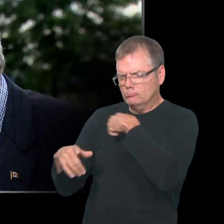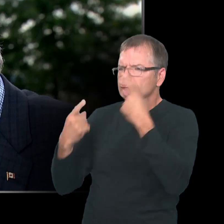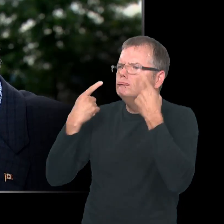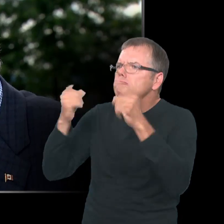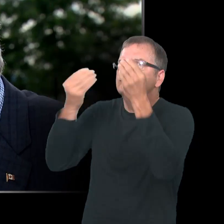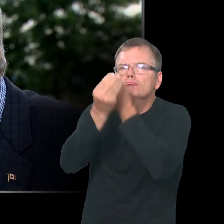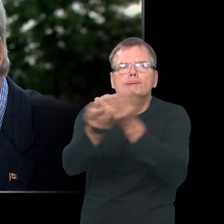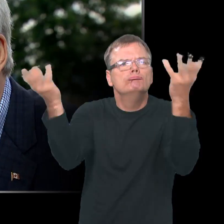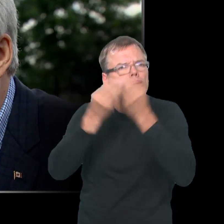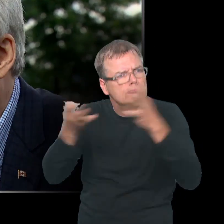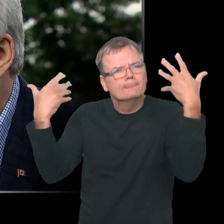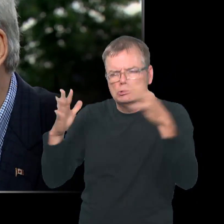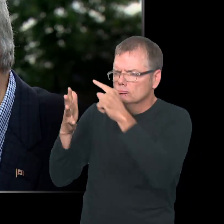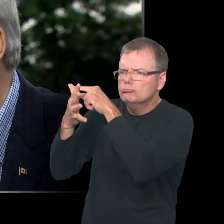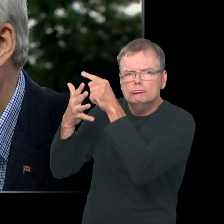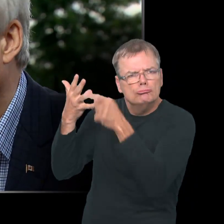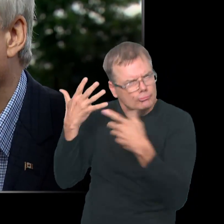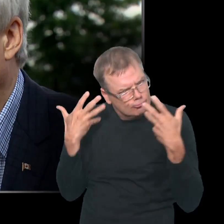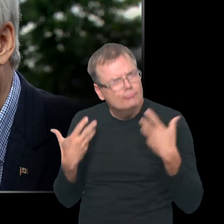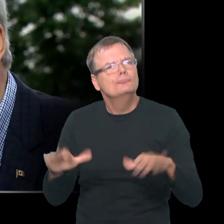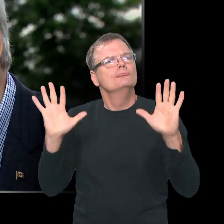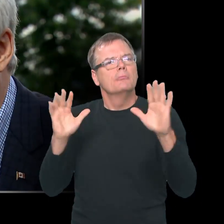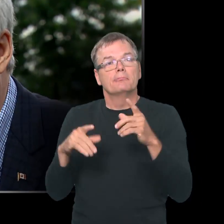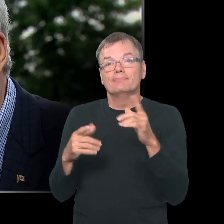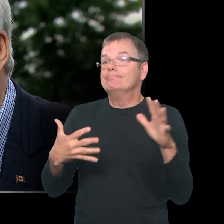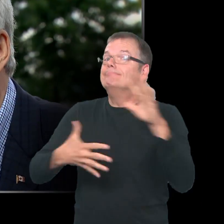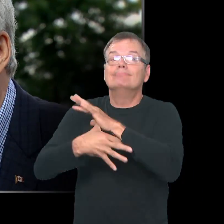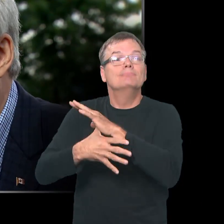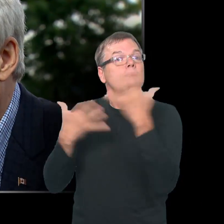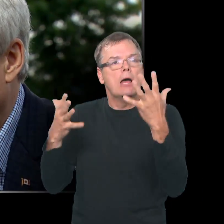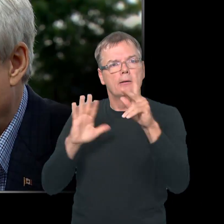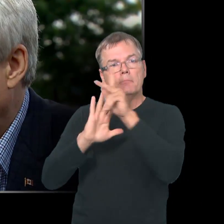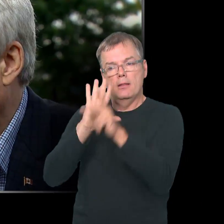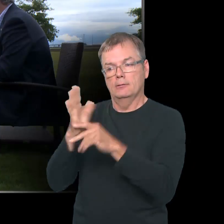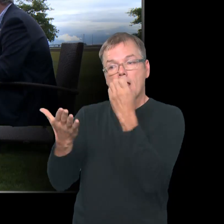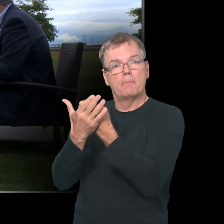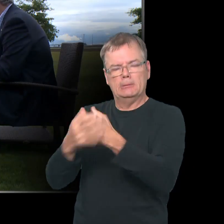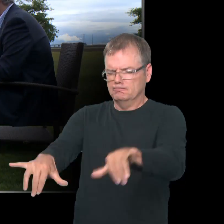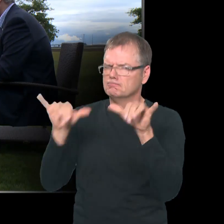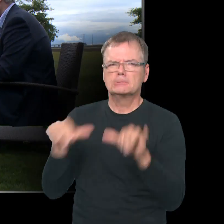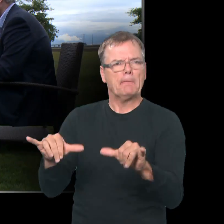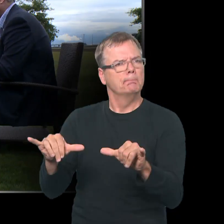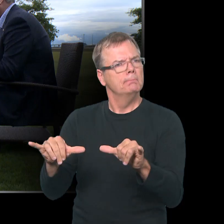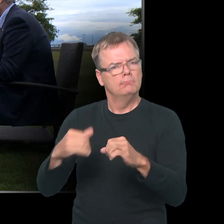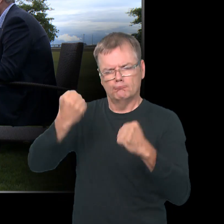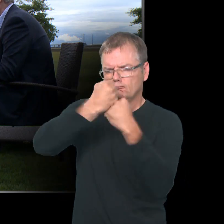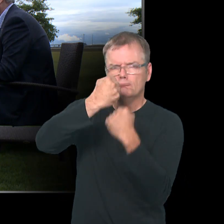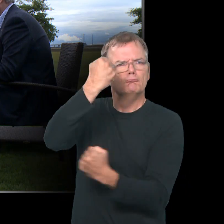evolving our policy, and I made some significant announcements during the campaign, but the core of our economic policy,